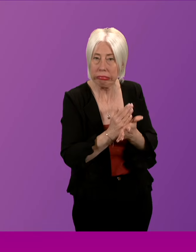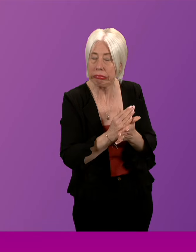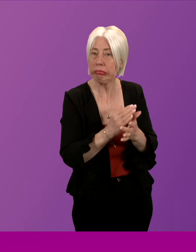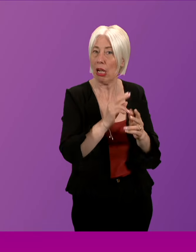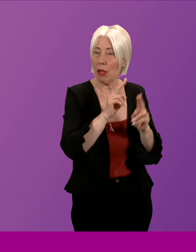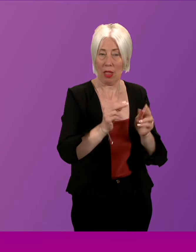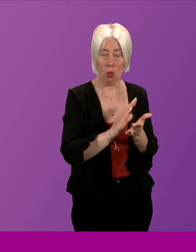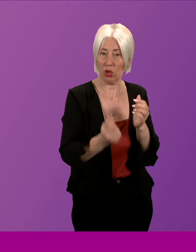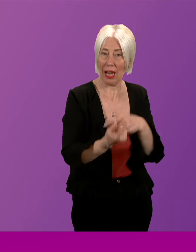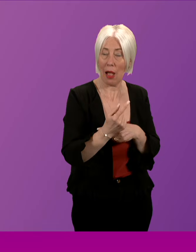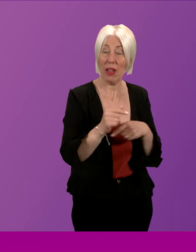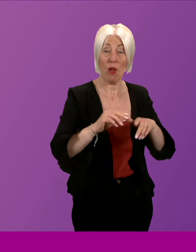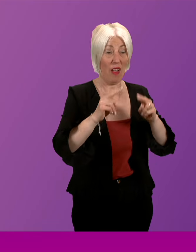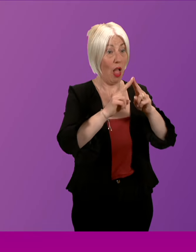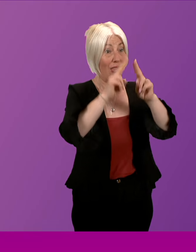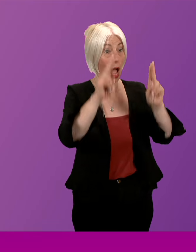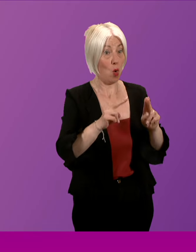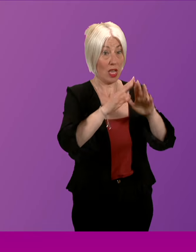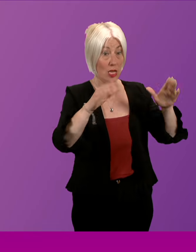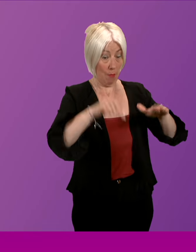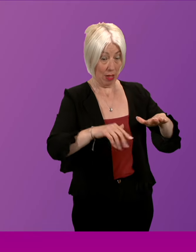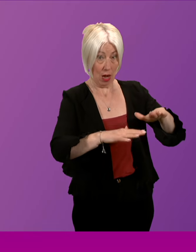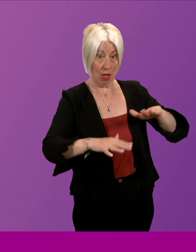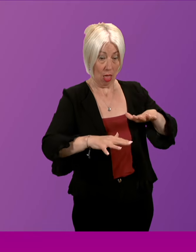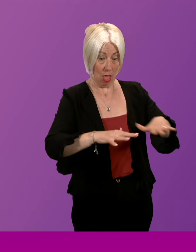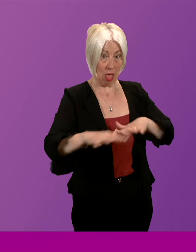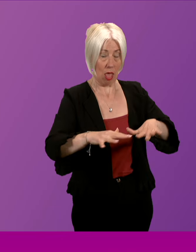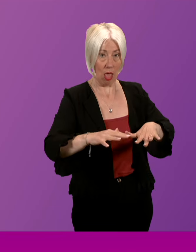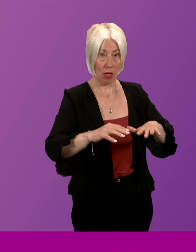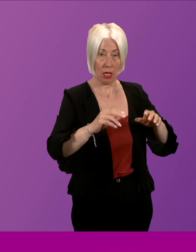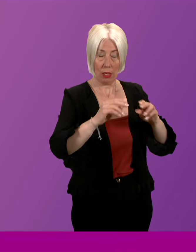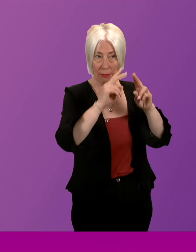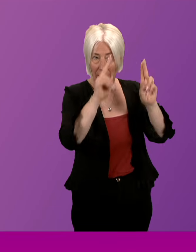following ground movement beneath their homes, yet there is still no resolution in sight.